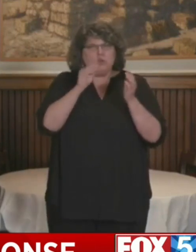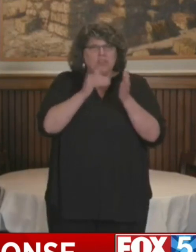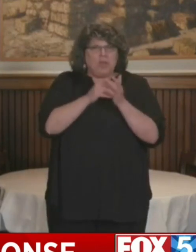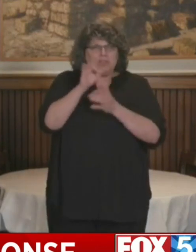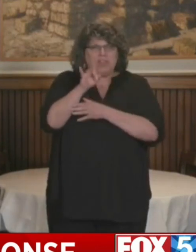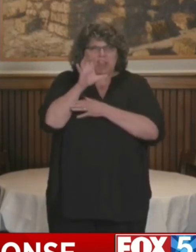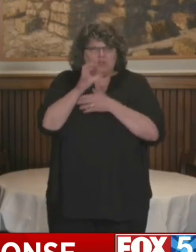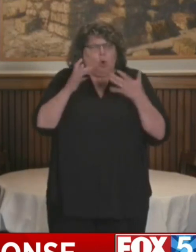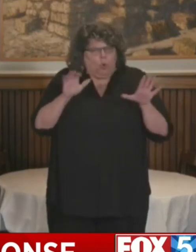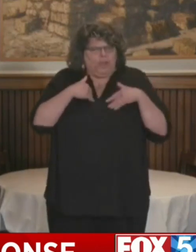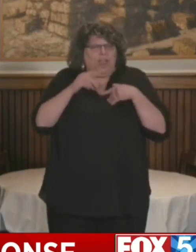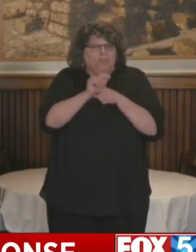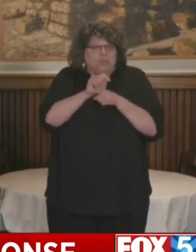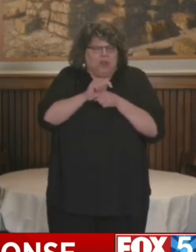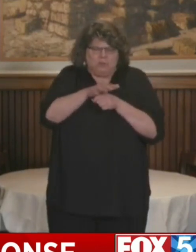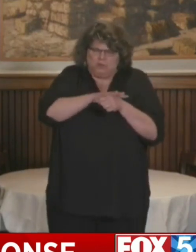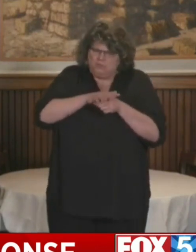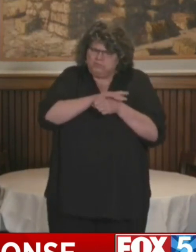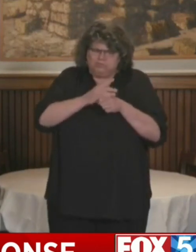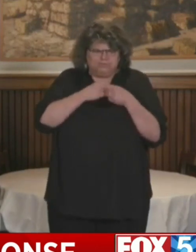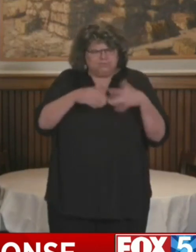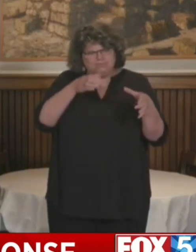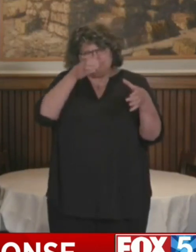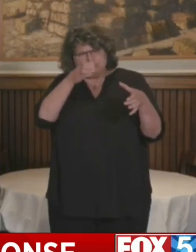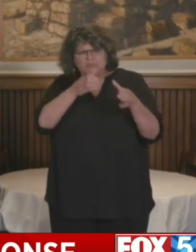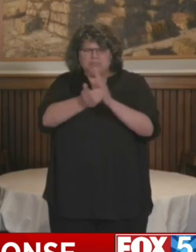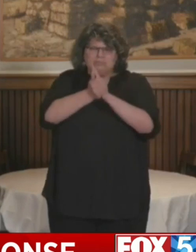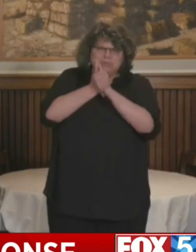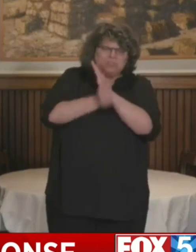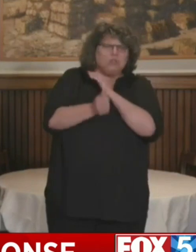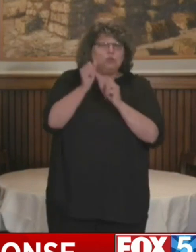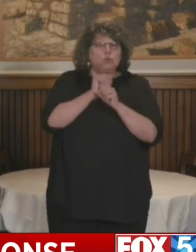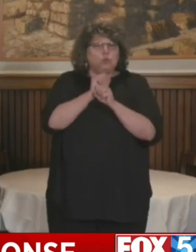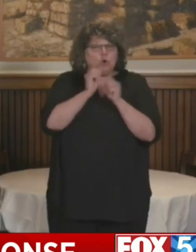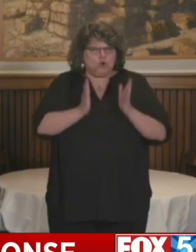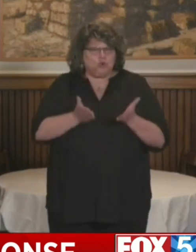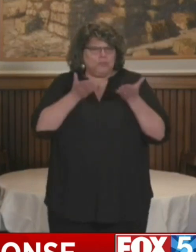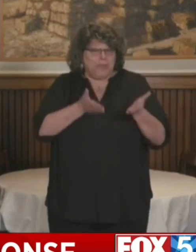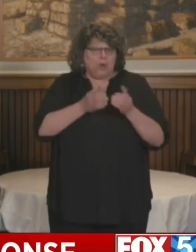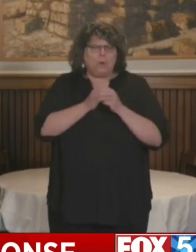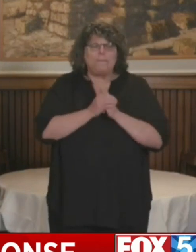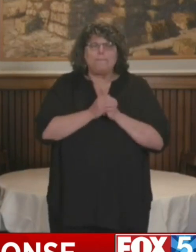TRACING. COVID-19. WE HAD A WORKFORCE OF A LITTLE OVER 2800 THAT WERE ALREADY TRAINED